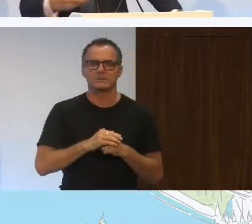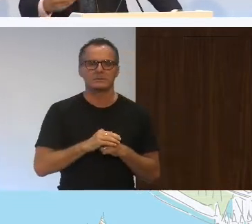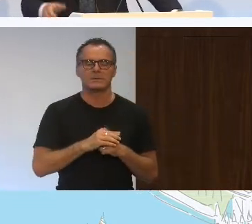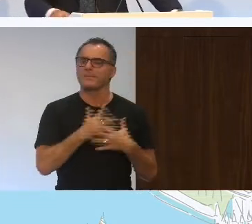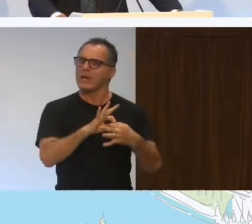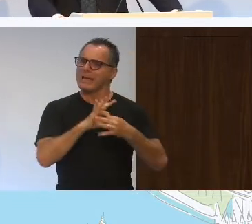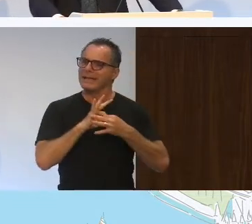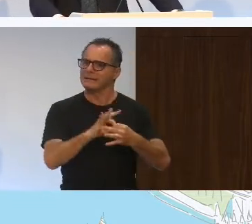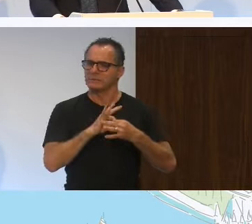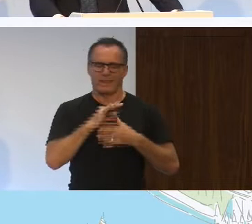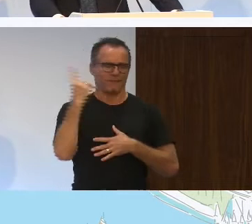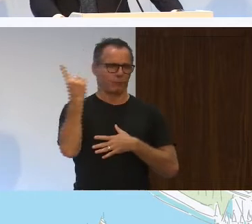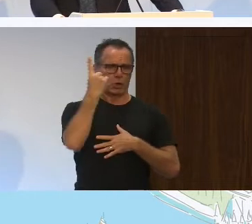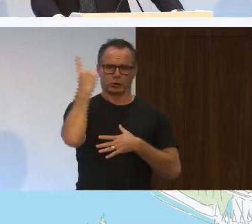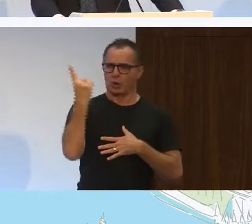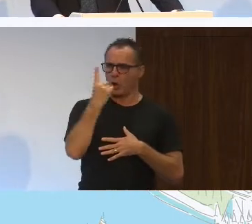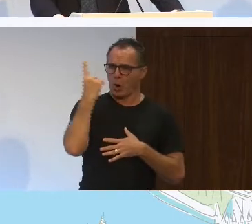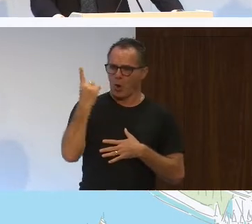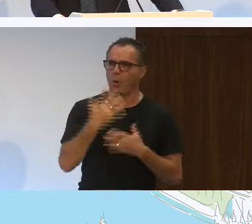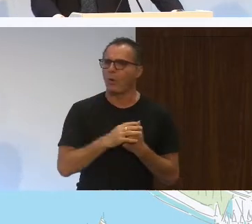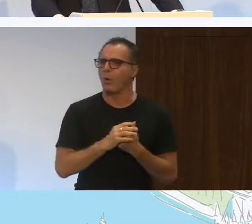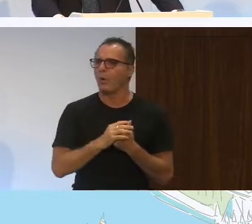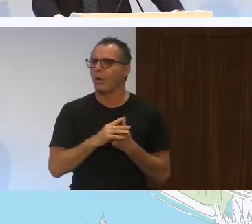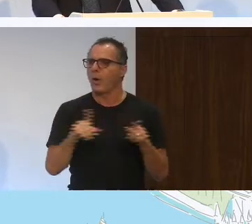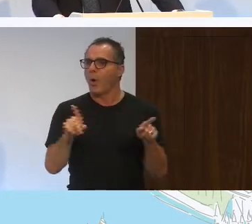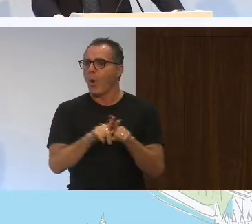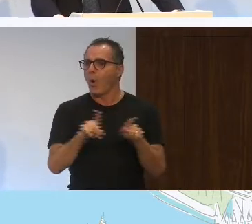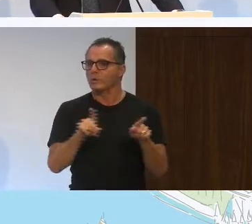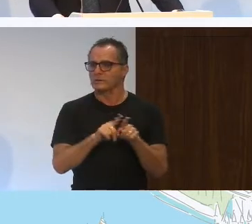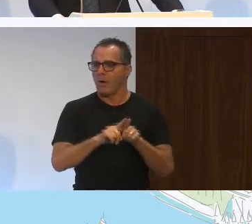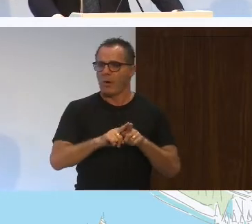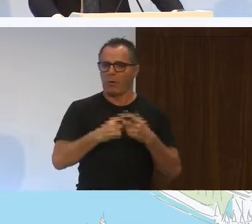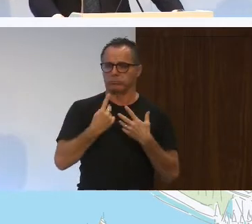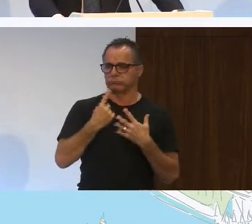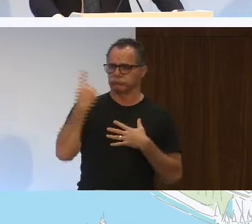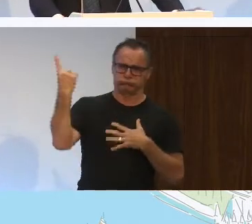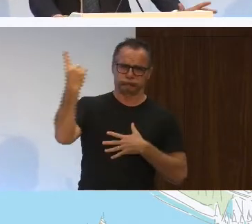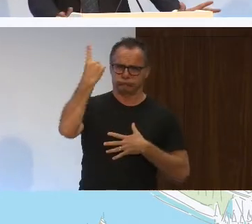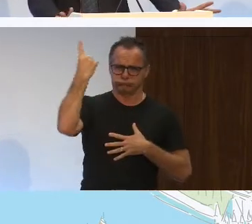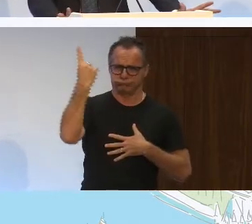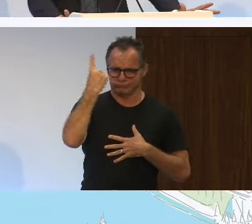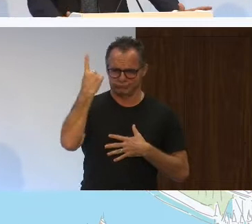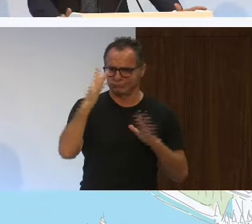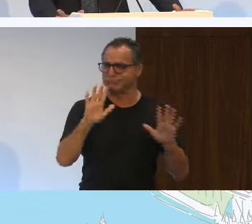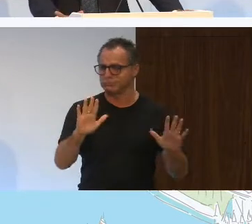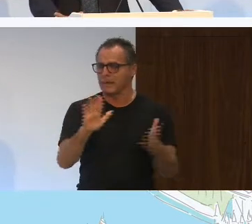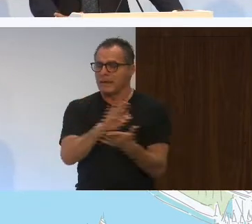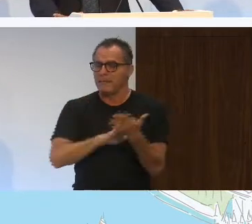with vertigo, migraine related vestibularopathy or migrainous vertigo, essentially migraines with vertigo.